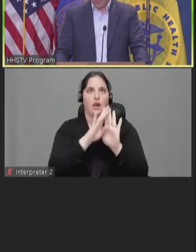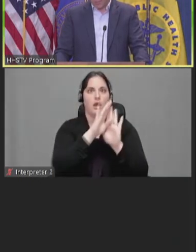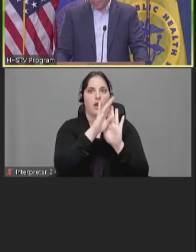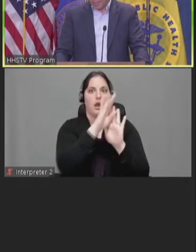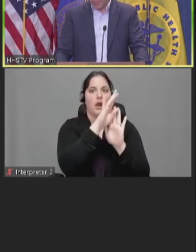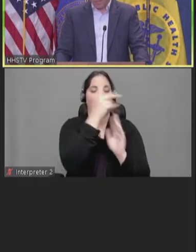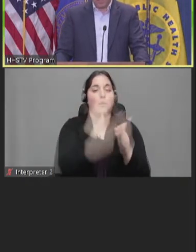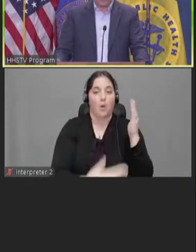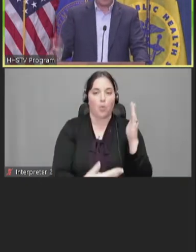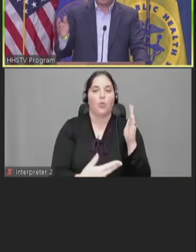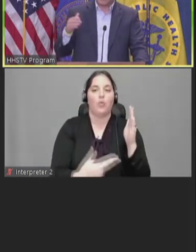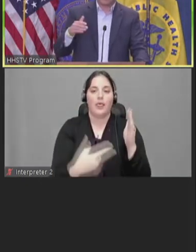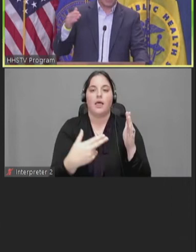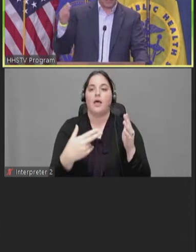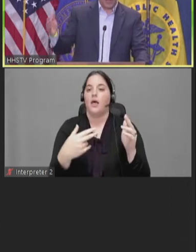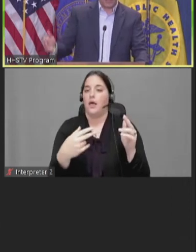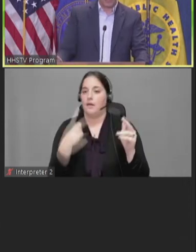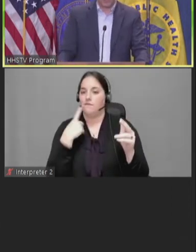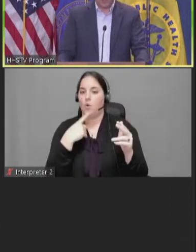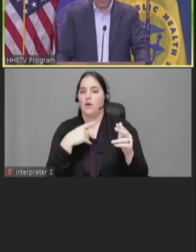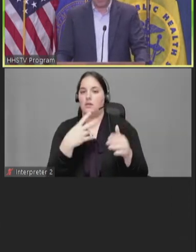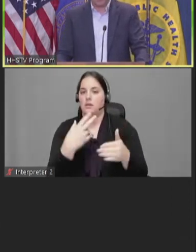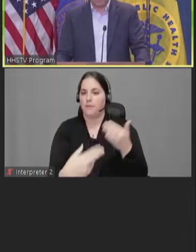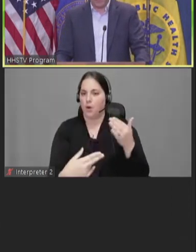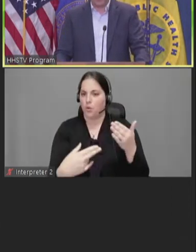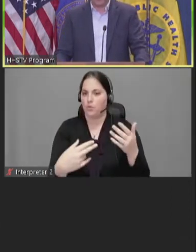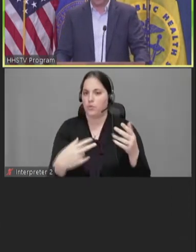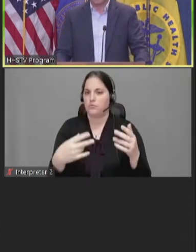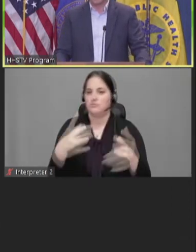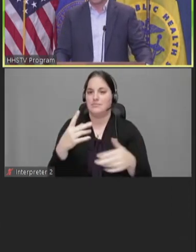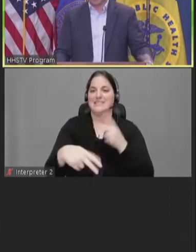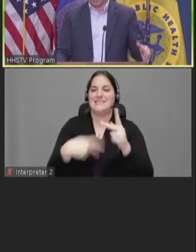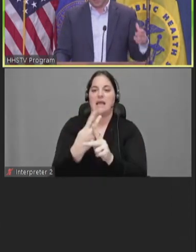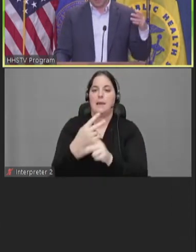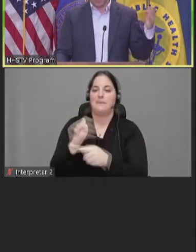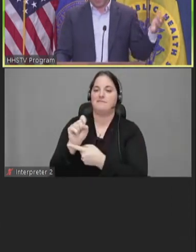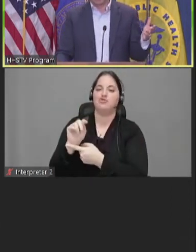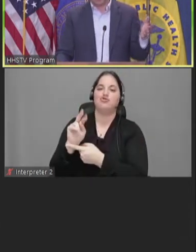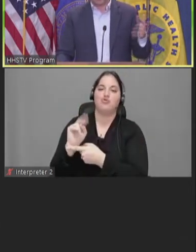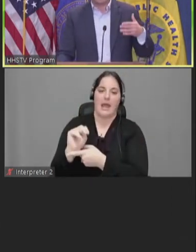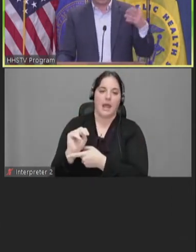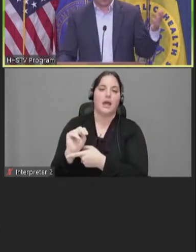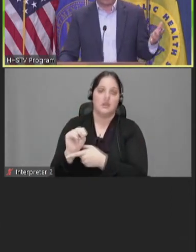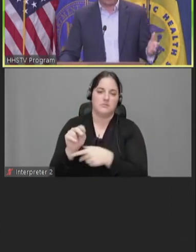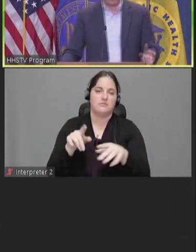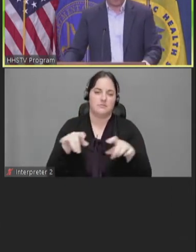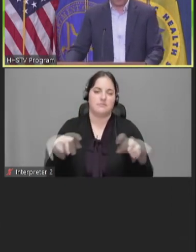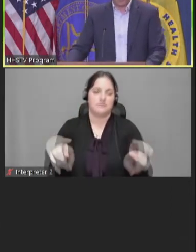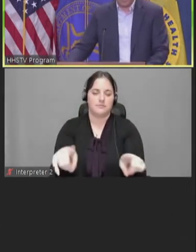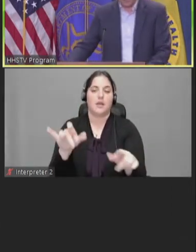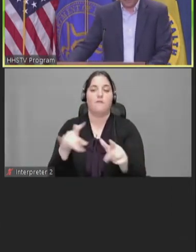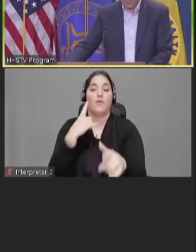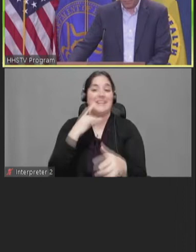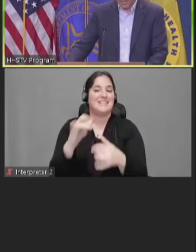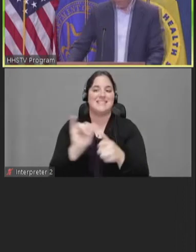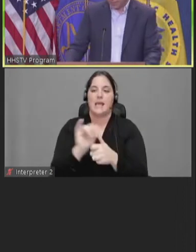the homologous and heterologous strains compared to the same protein encoded in an RNA LNP vaccine.